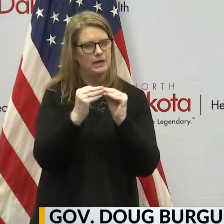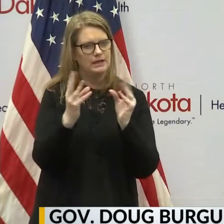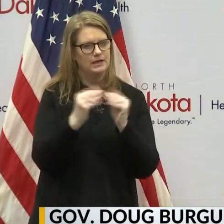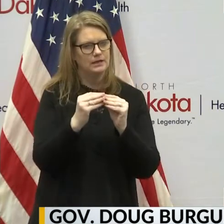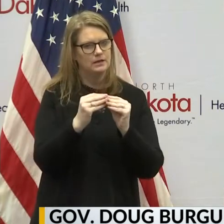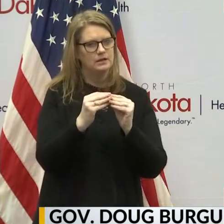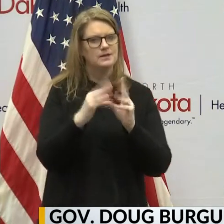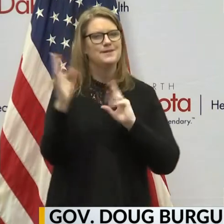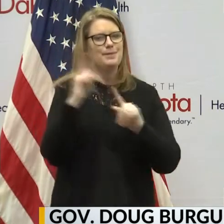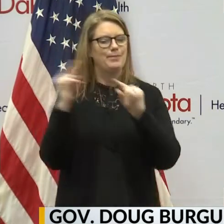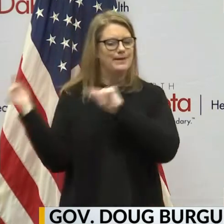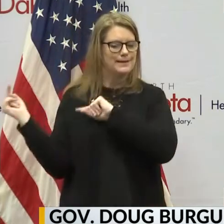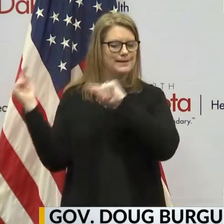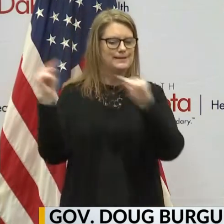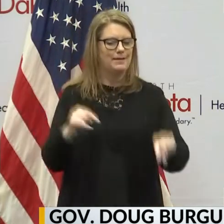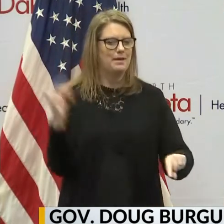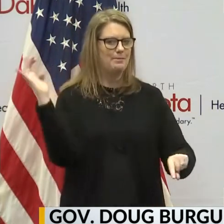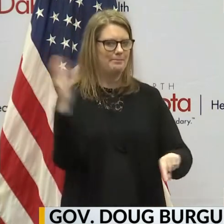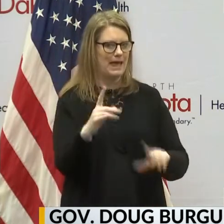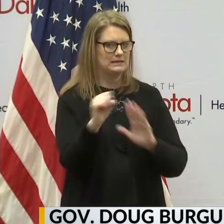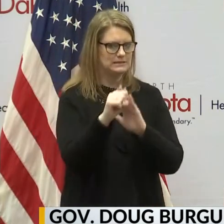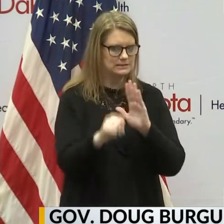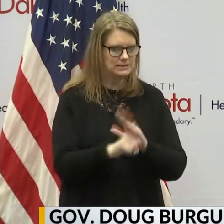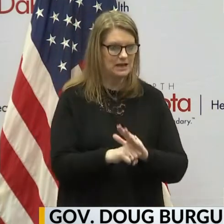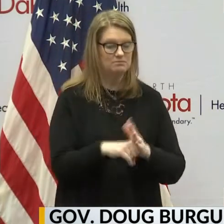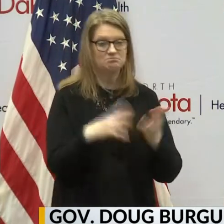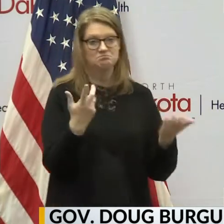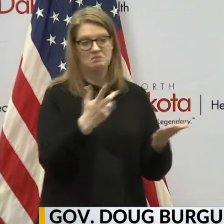I WANT TO REITERATE SOMETHING WE MENTIONED AT OTHER BRIEFINGS.